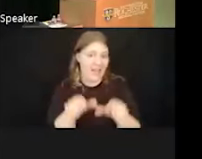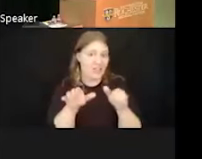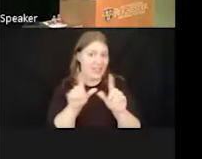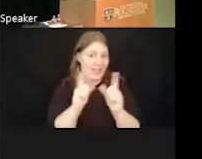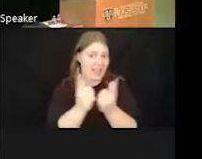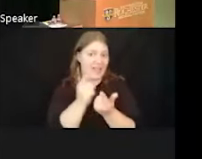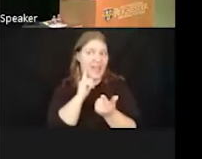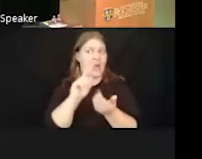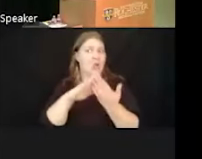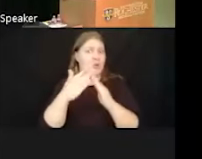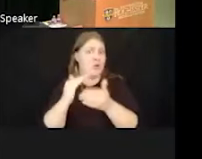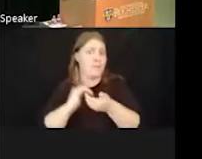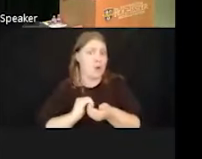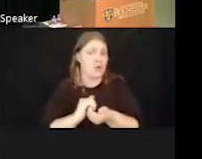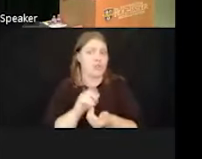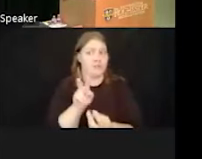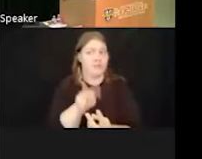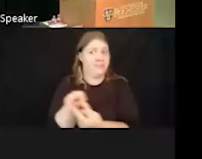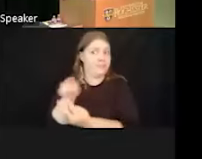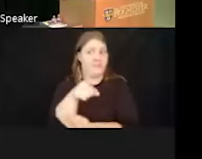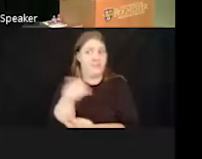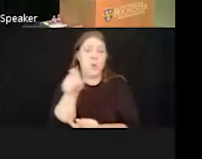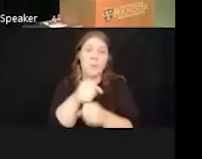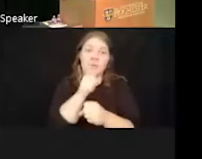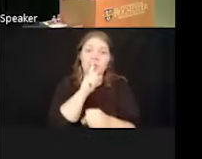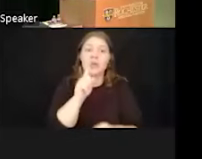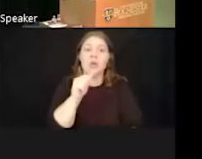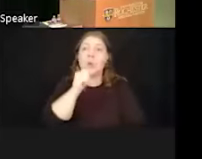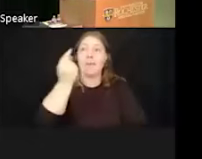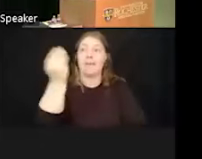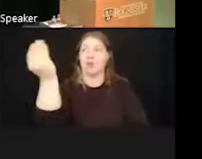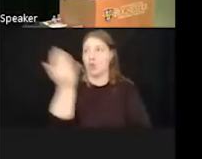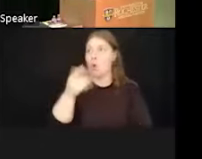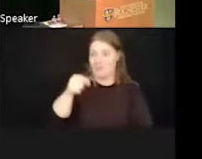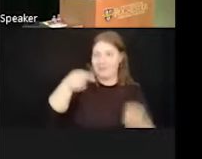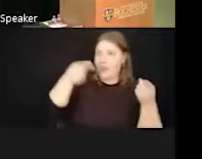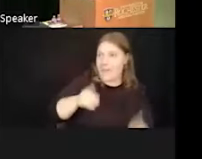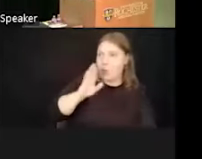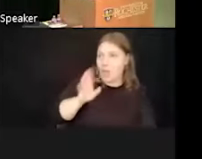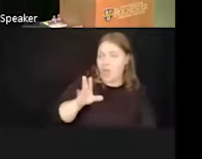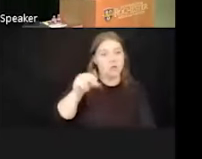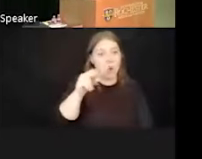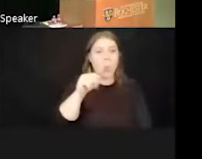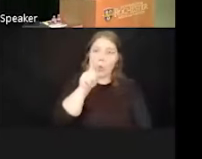sure that we're not being told what is going to happen that we are actually a able to impact what